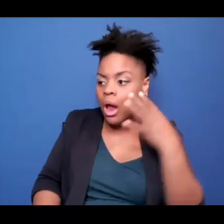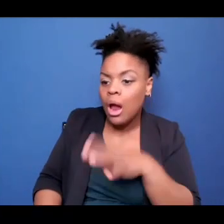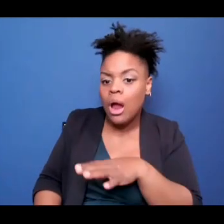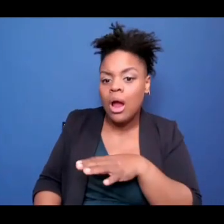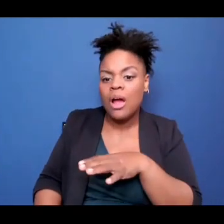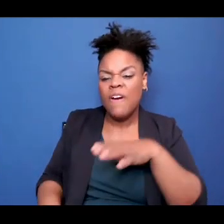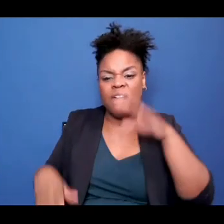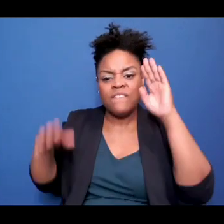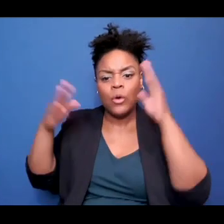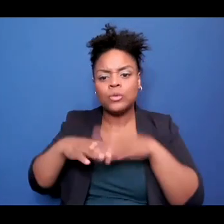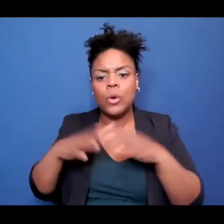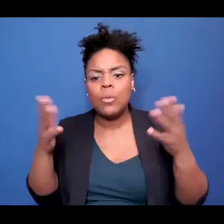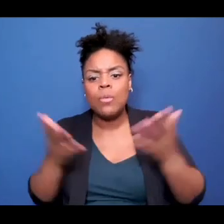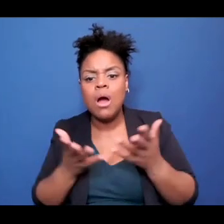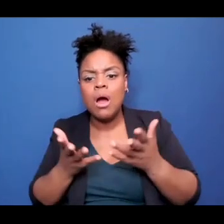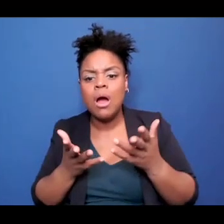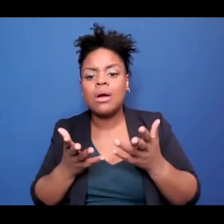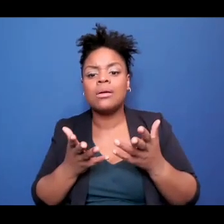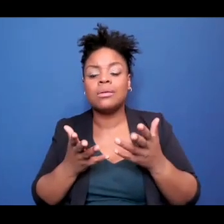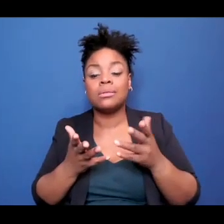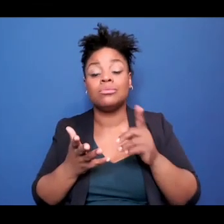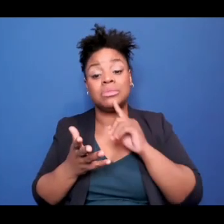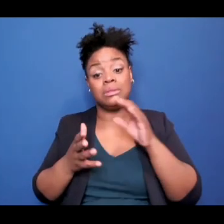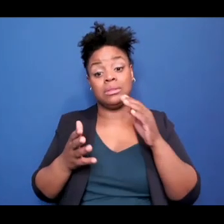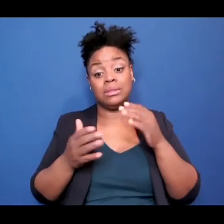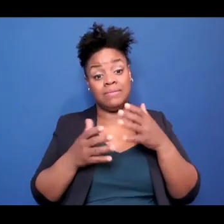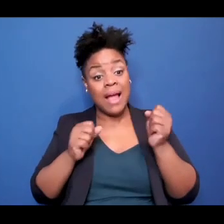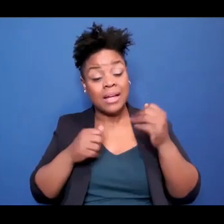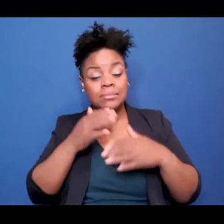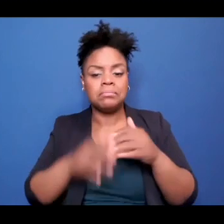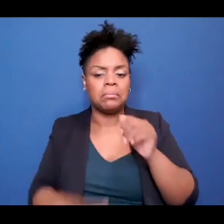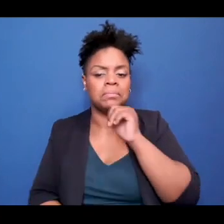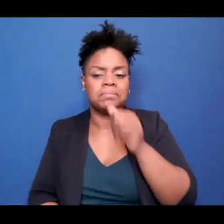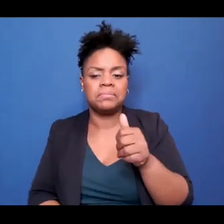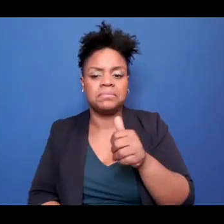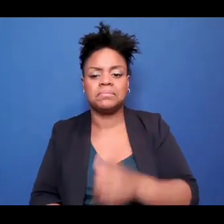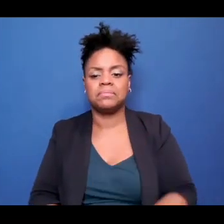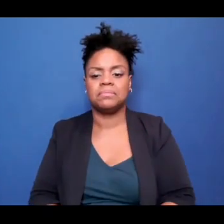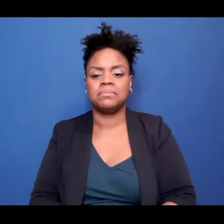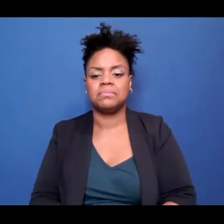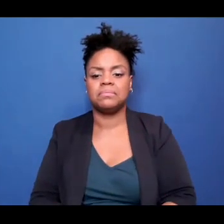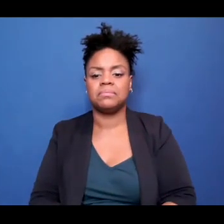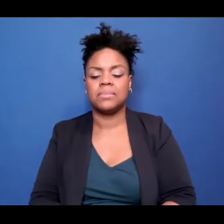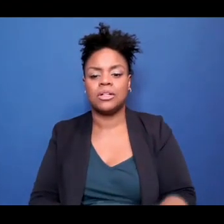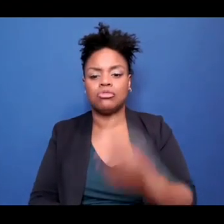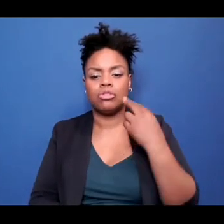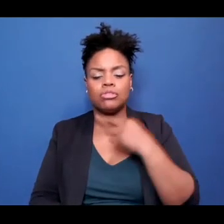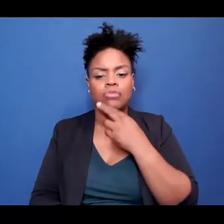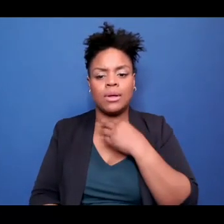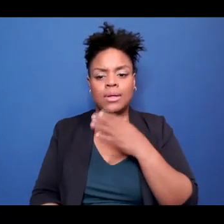EXPLOITATION. SO THE BOOK WILL SHOW THAT IT WAS NOT A QUICK AND LINEAR PATH ACTUALLY. SO FAST FOOD MADE STRATEGIC